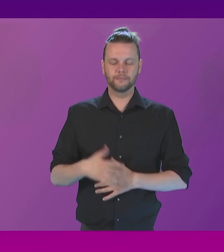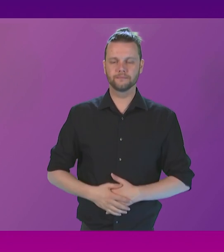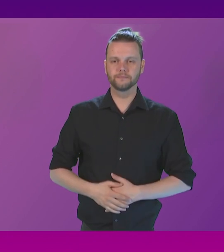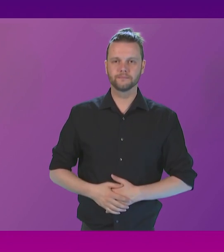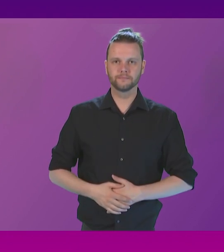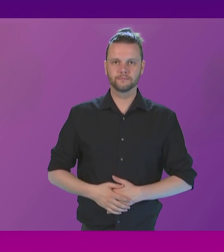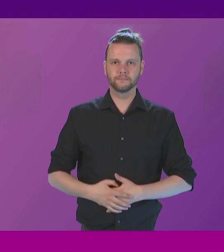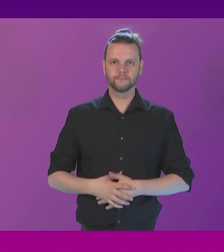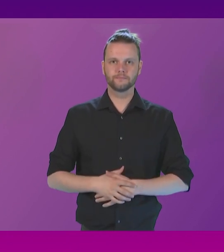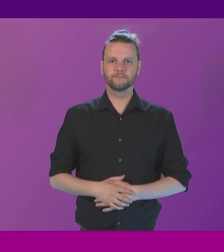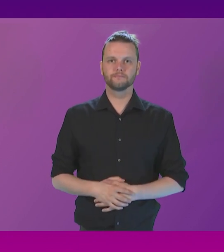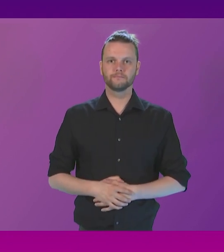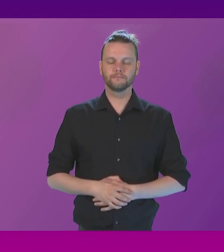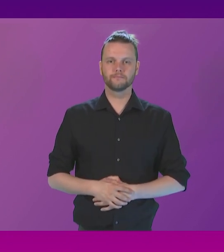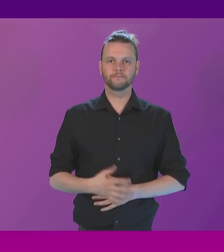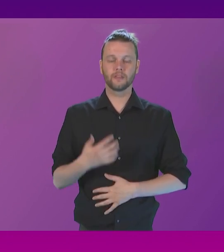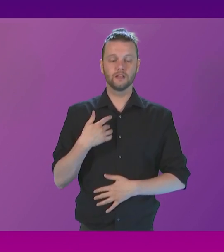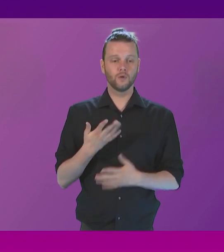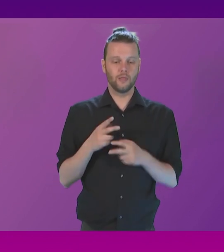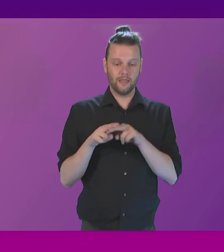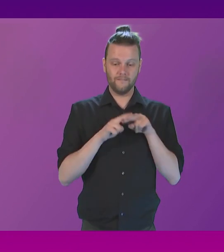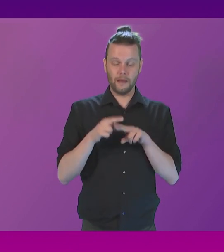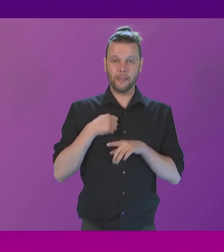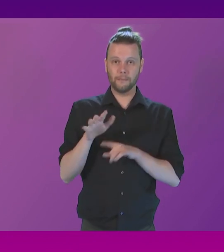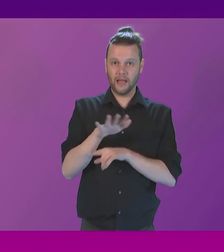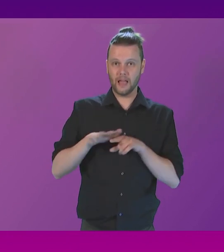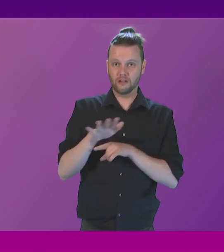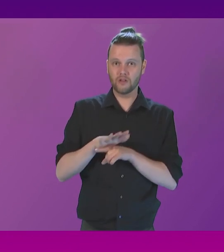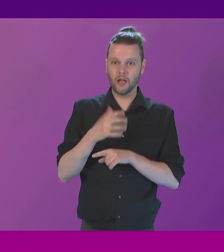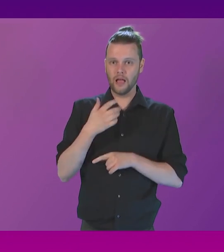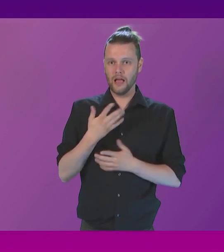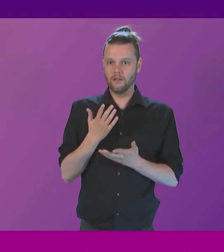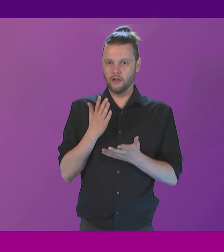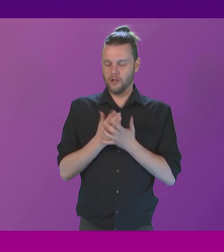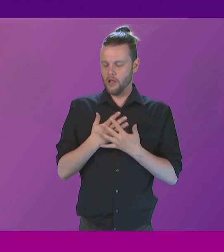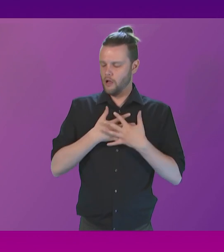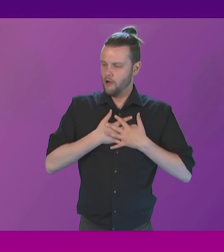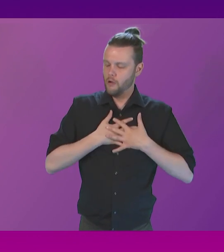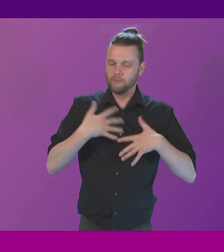First Minister, a family from my constituency is facing unimaginable heartache, as a son